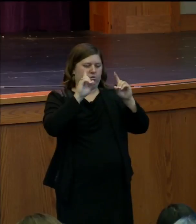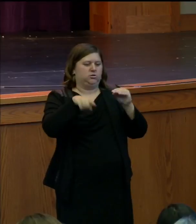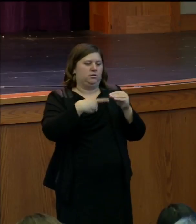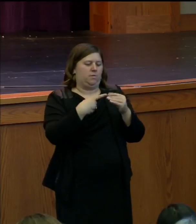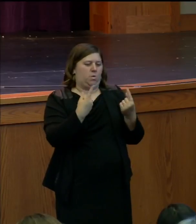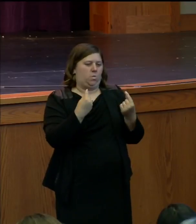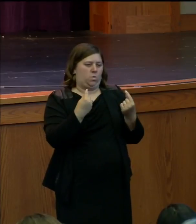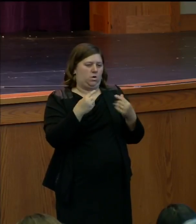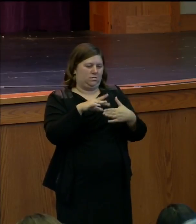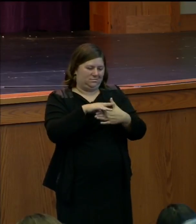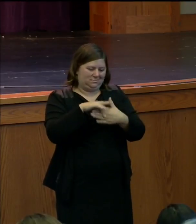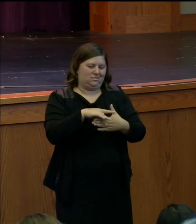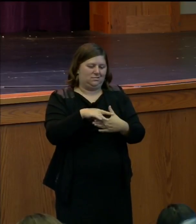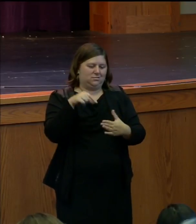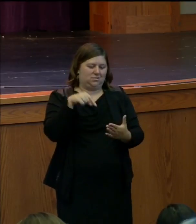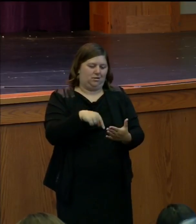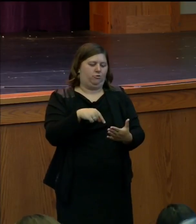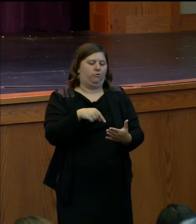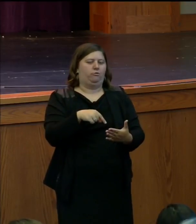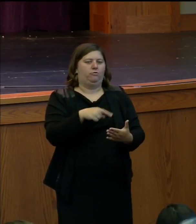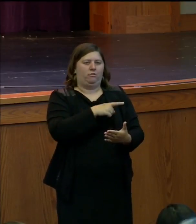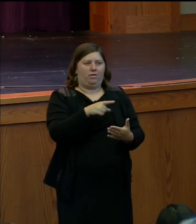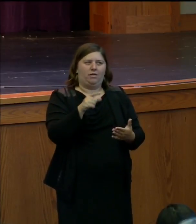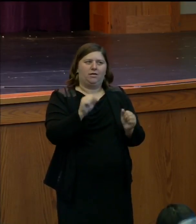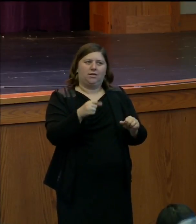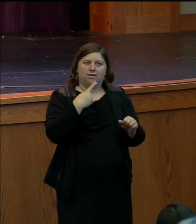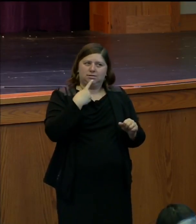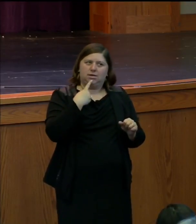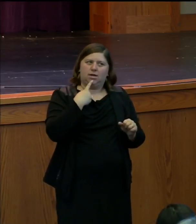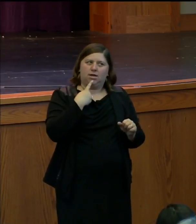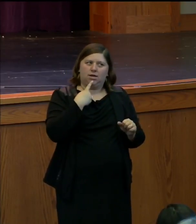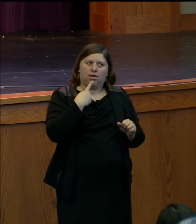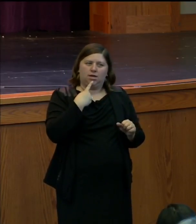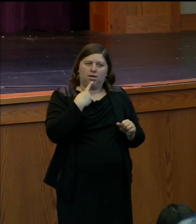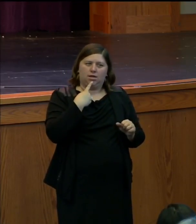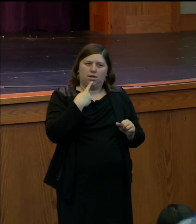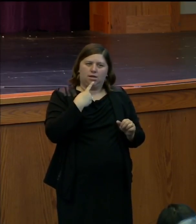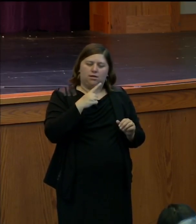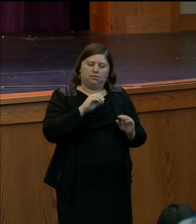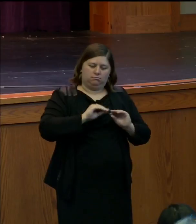AND THAT THEY CAN SAY SIGNIFICANTLY AND IN REALITY,